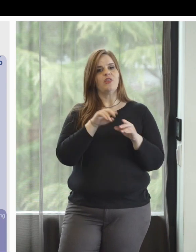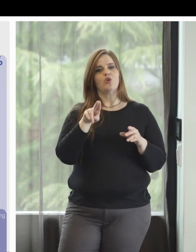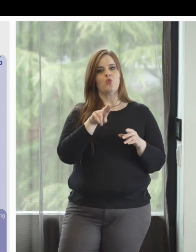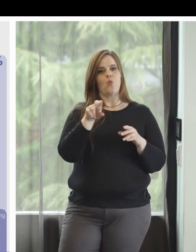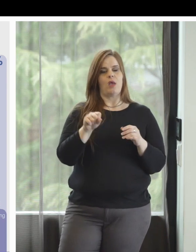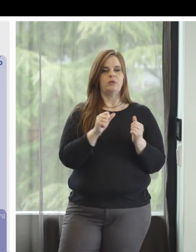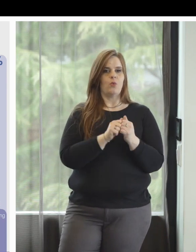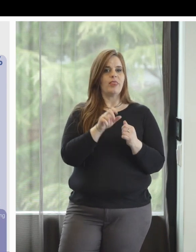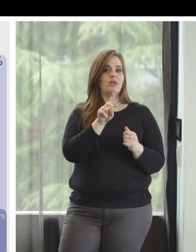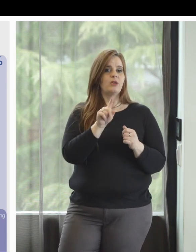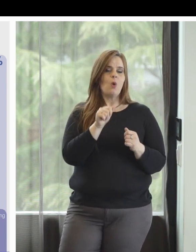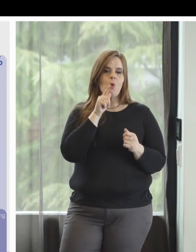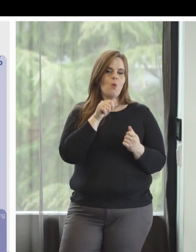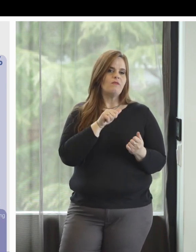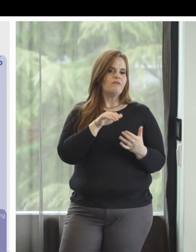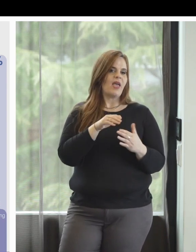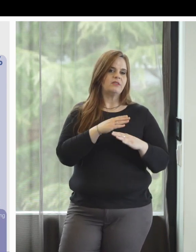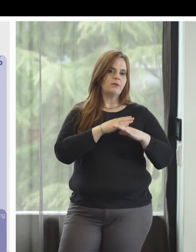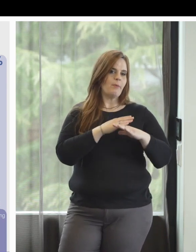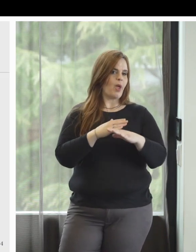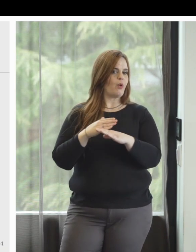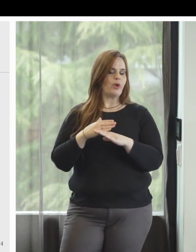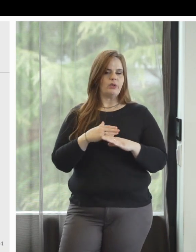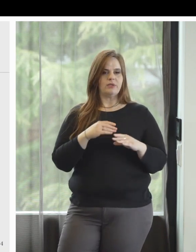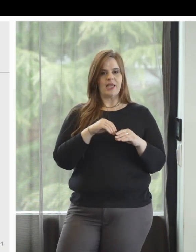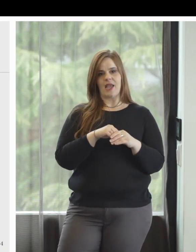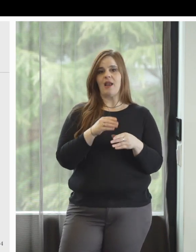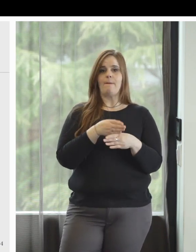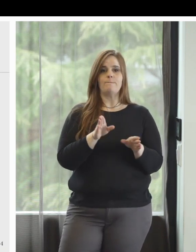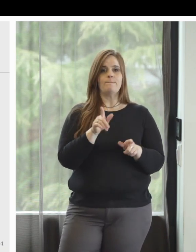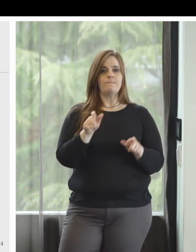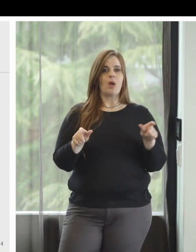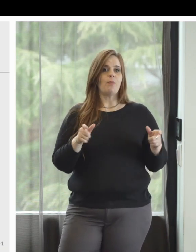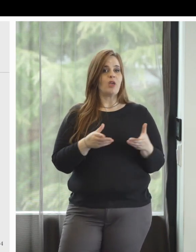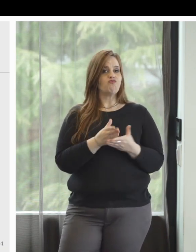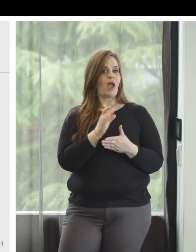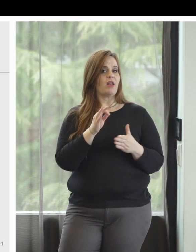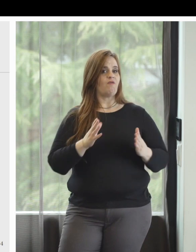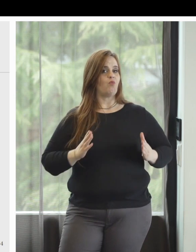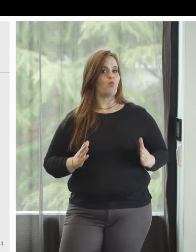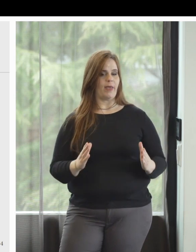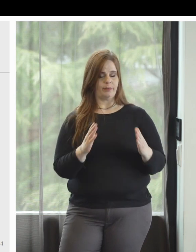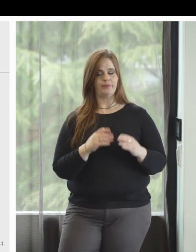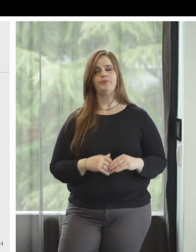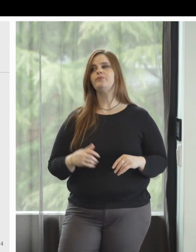face barriers in the public right of way. We are gonna pick